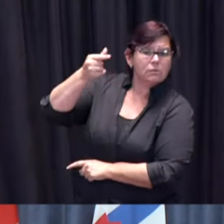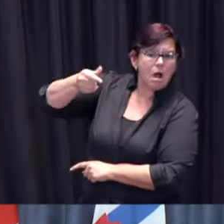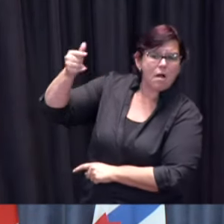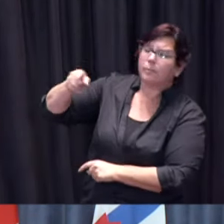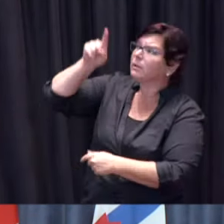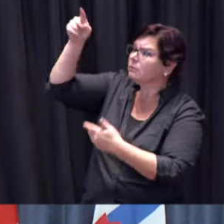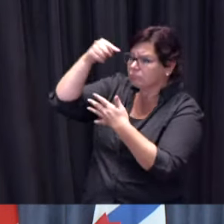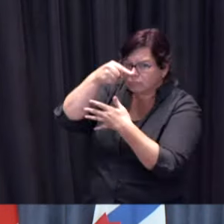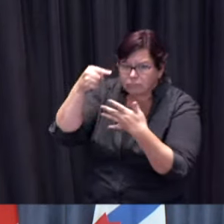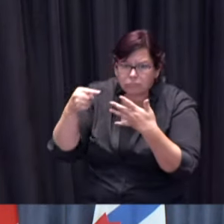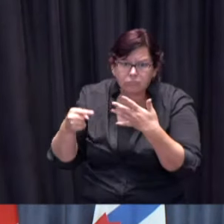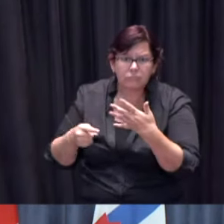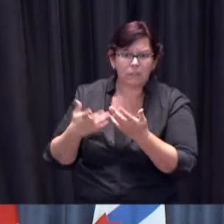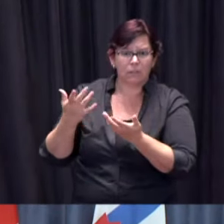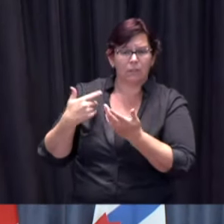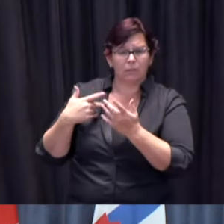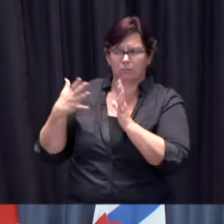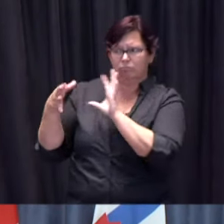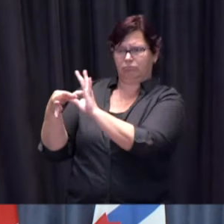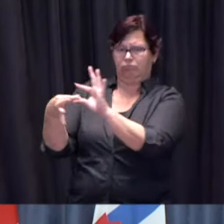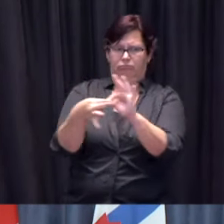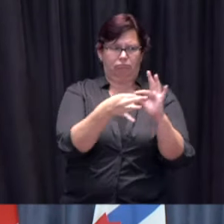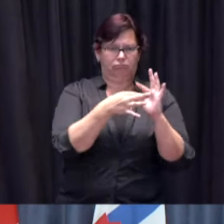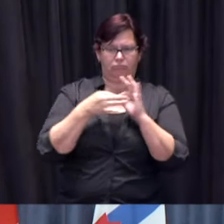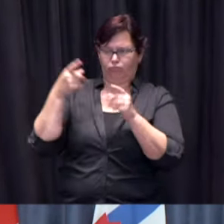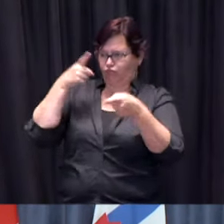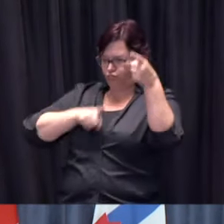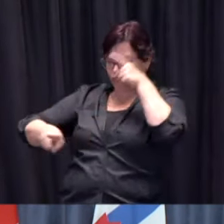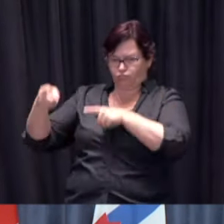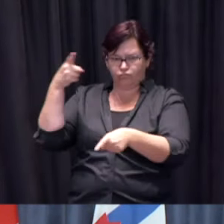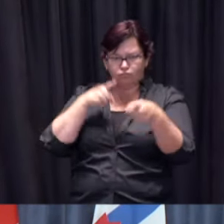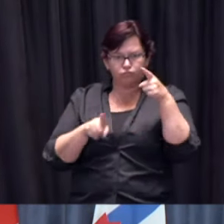When it comes to phase three the reality